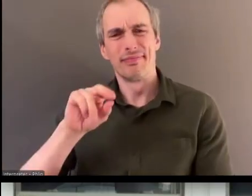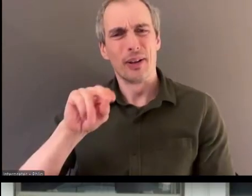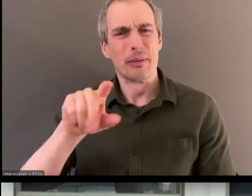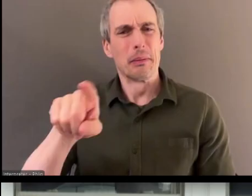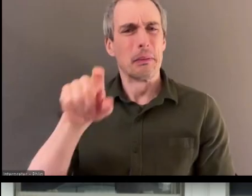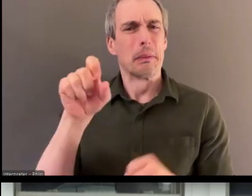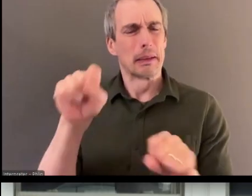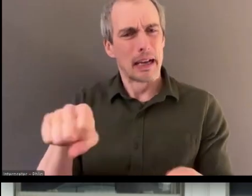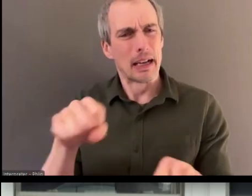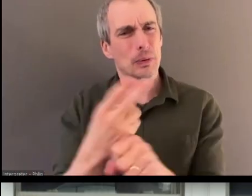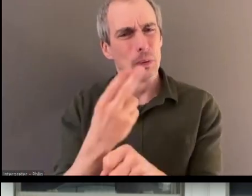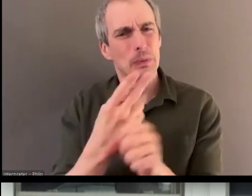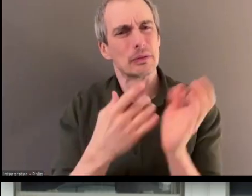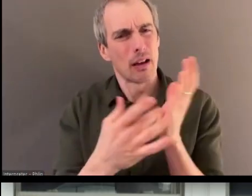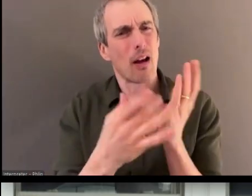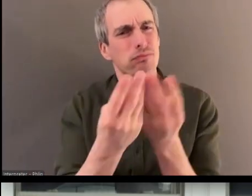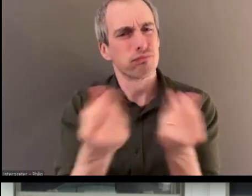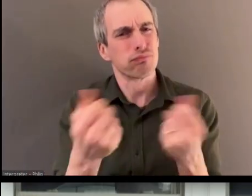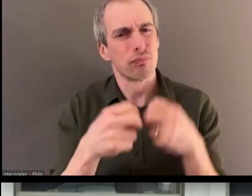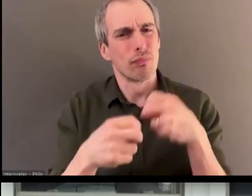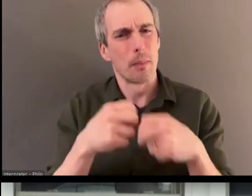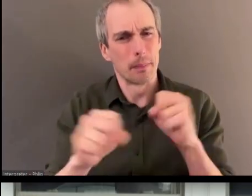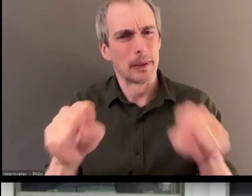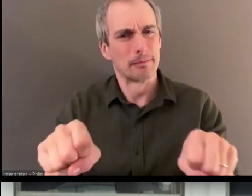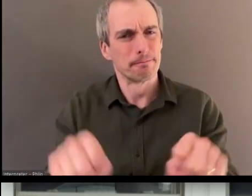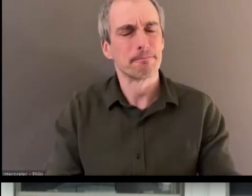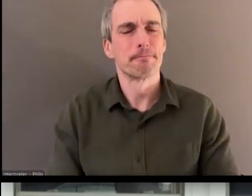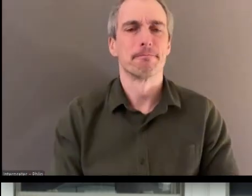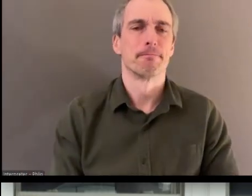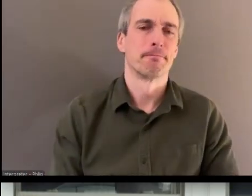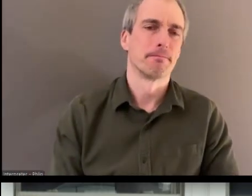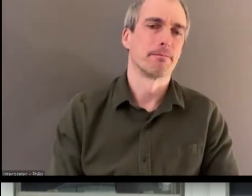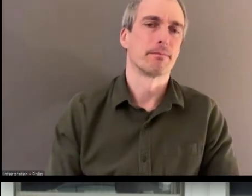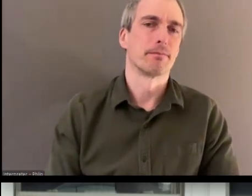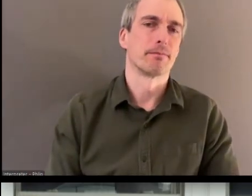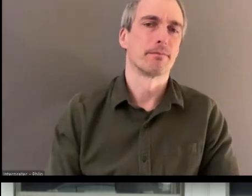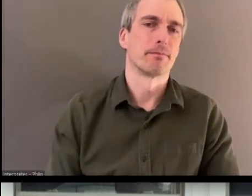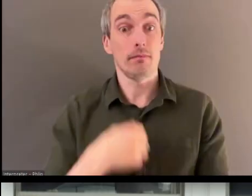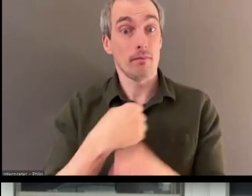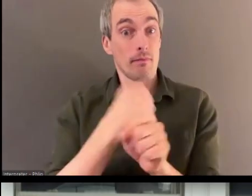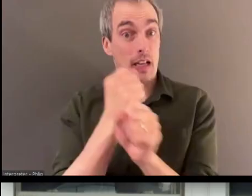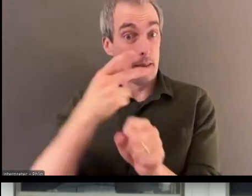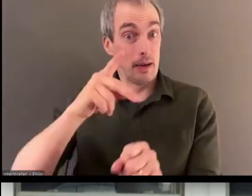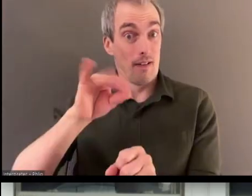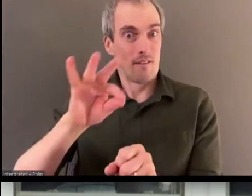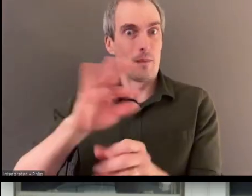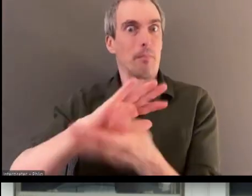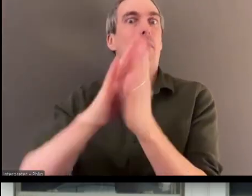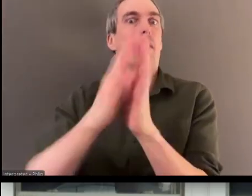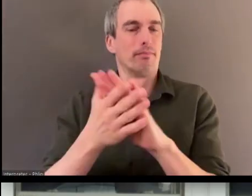So when we started to go down this rabbit hole of how do we make the PDFs accessible, our first